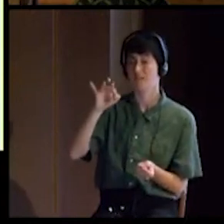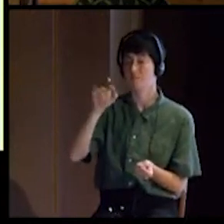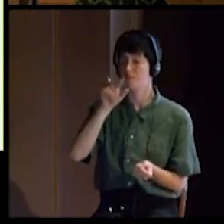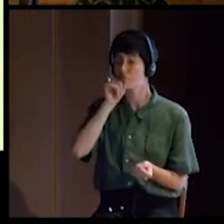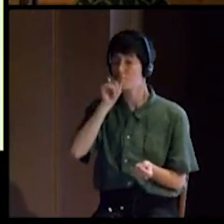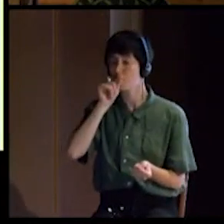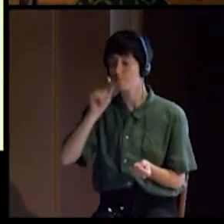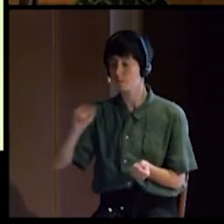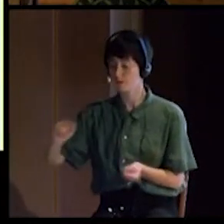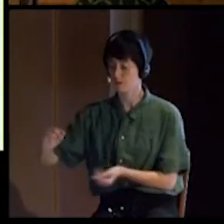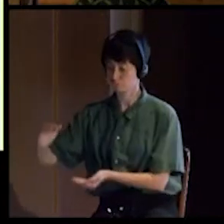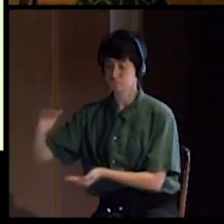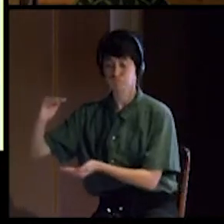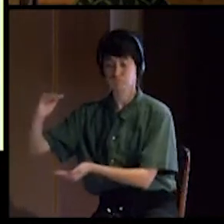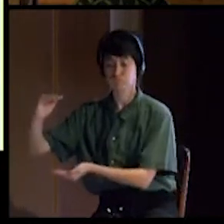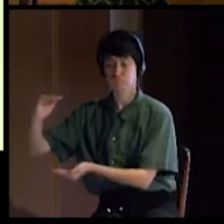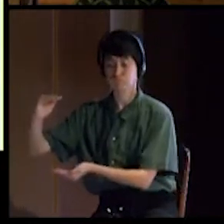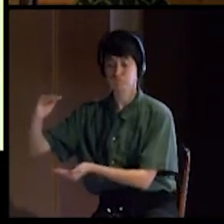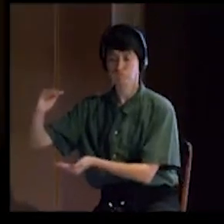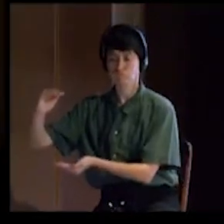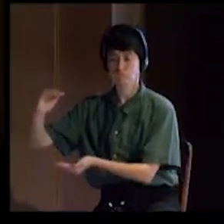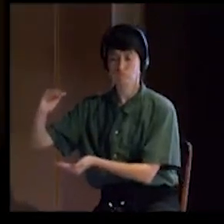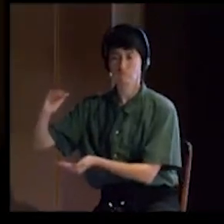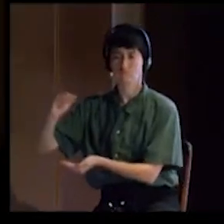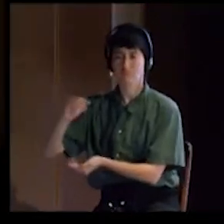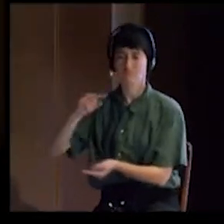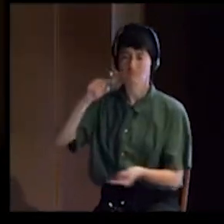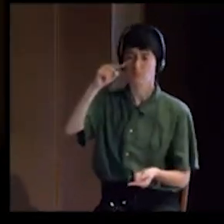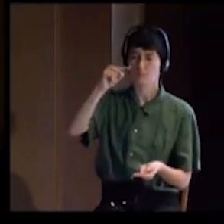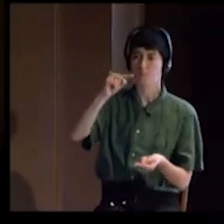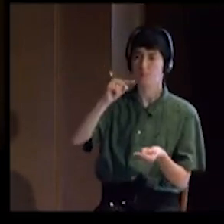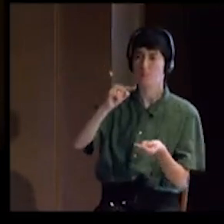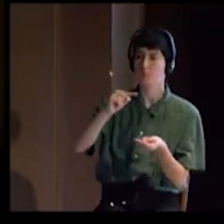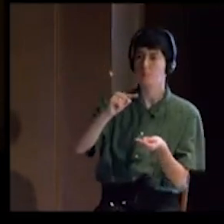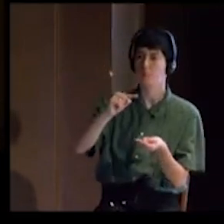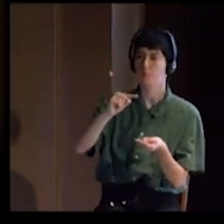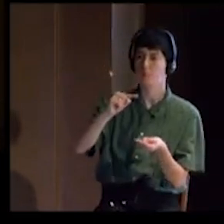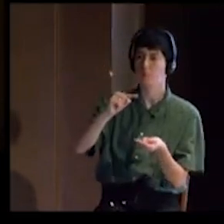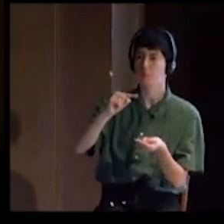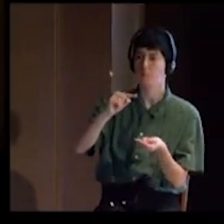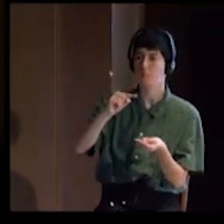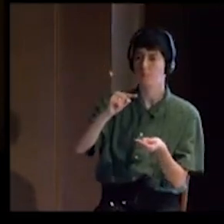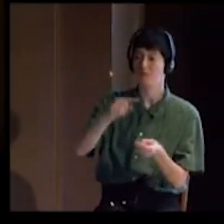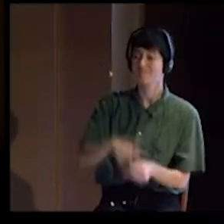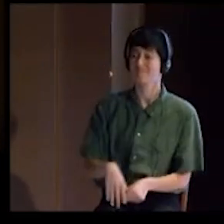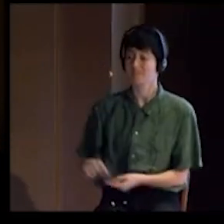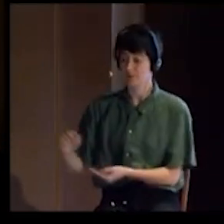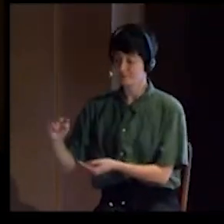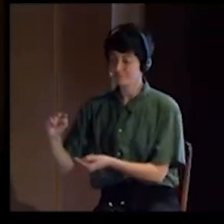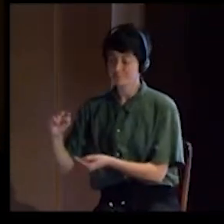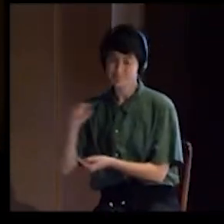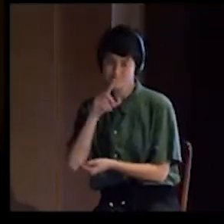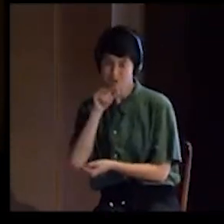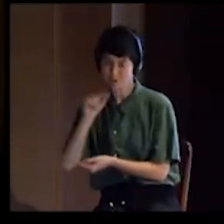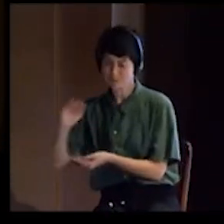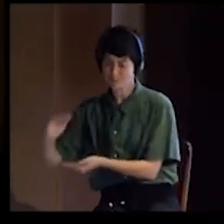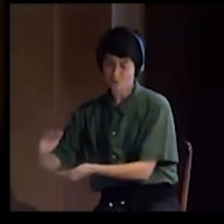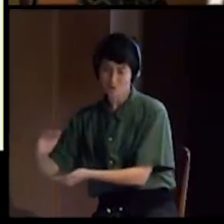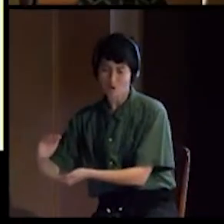So these small birds have long, overlapping feathers that produce a deeper plumage, probably keeping the bird warmer.